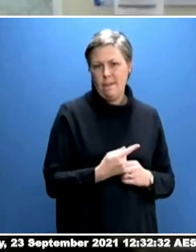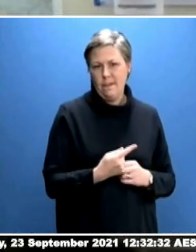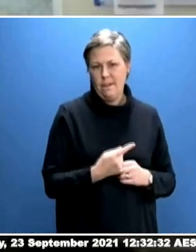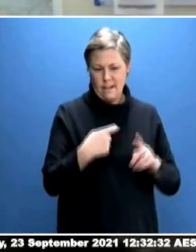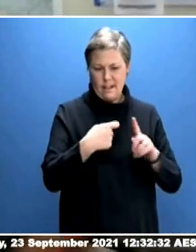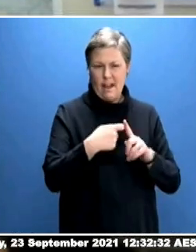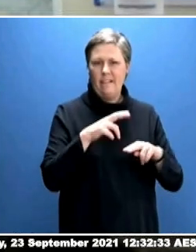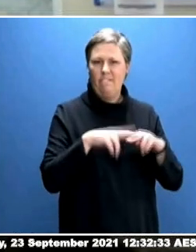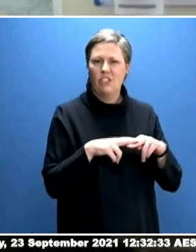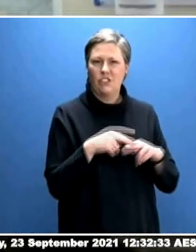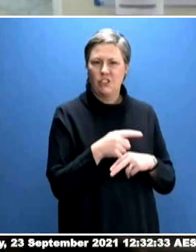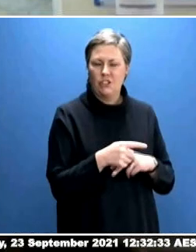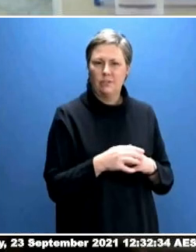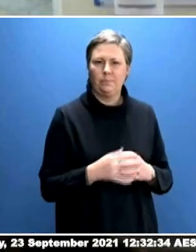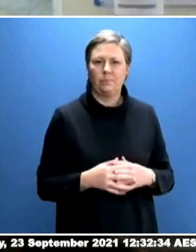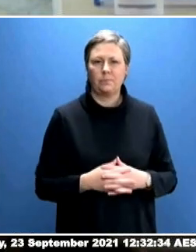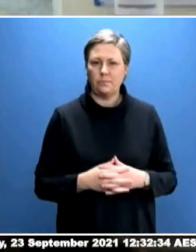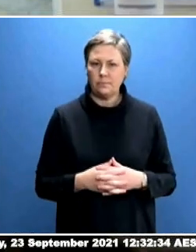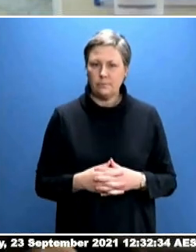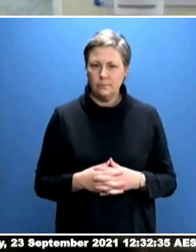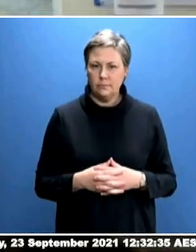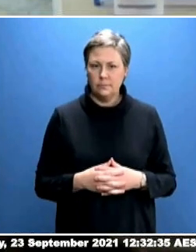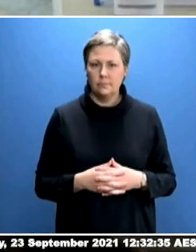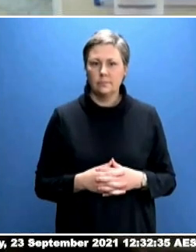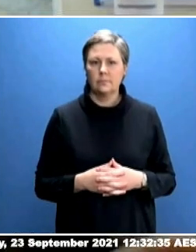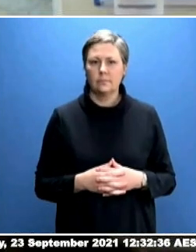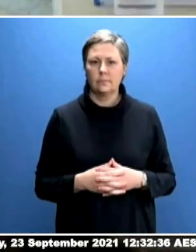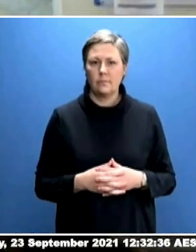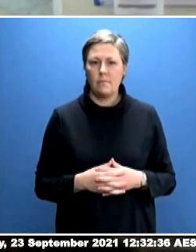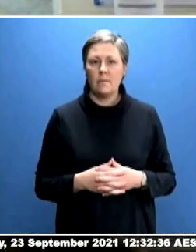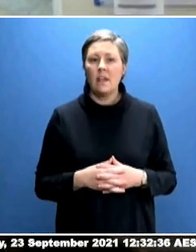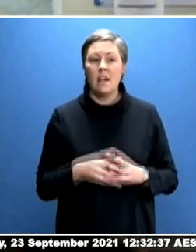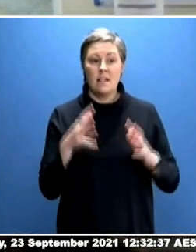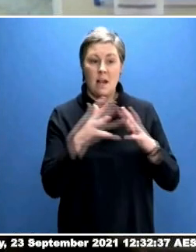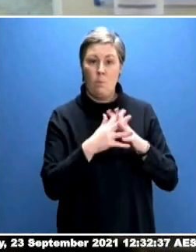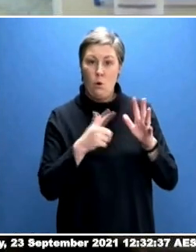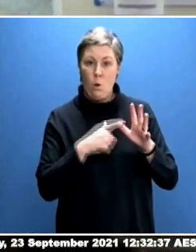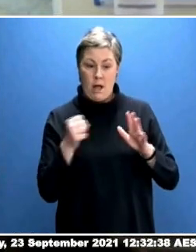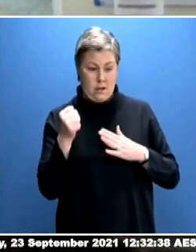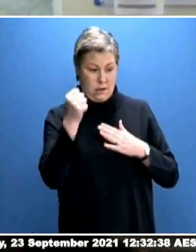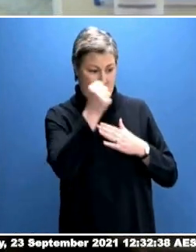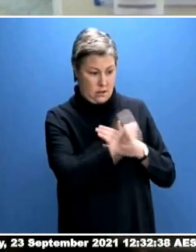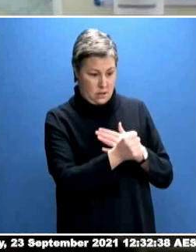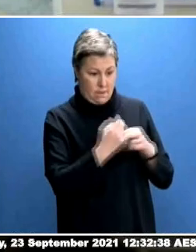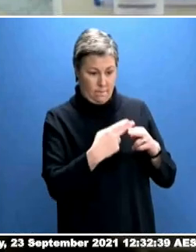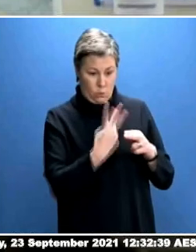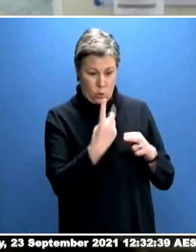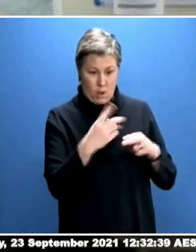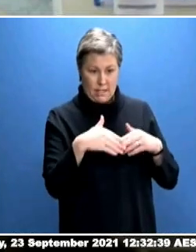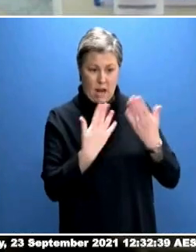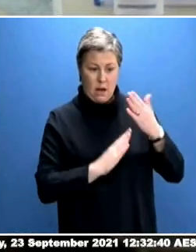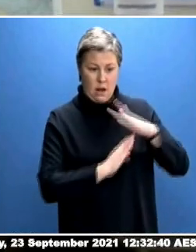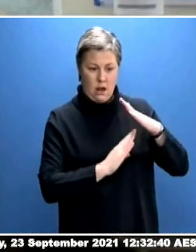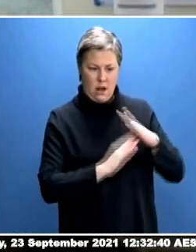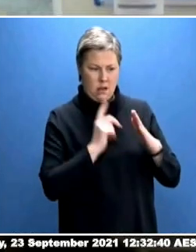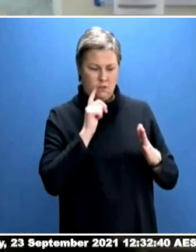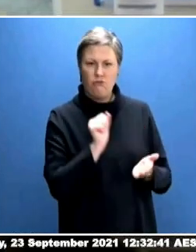That brief period of time as a reset, as a circuit breaker seems appropriate, but if